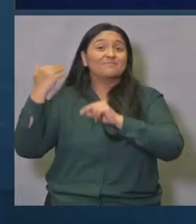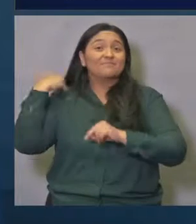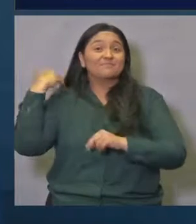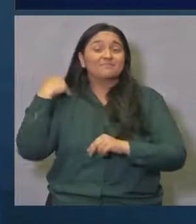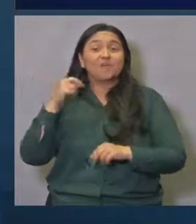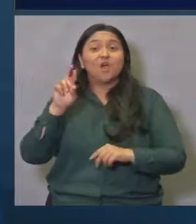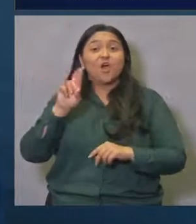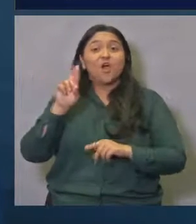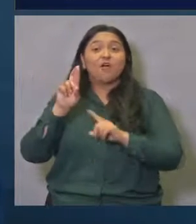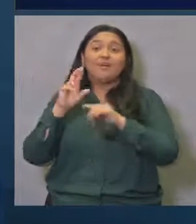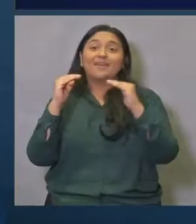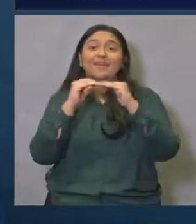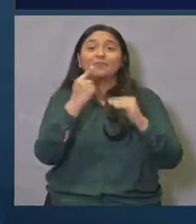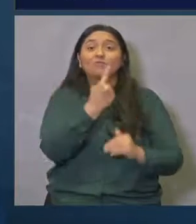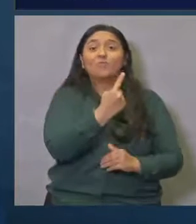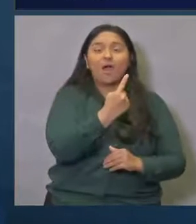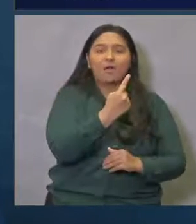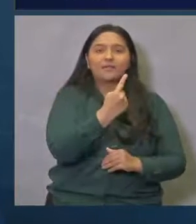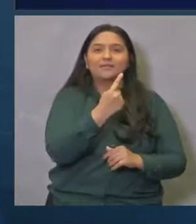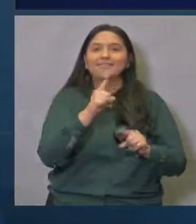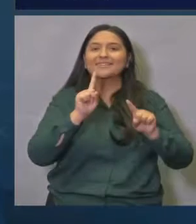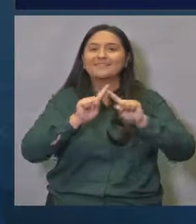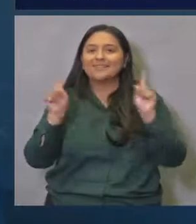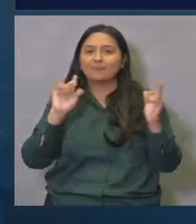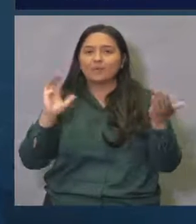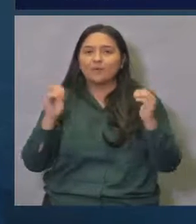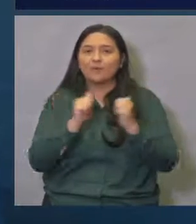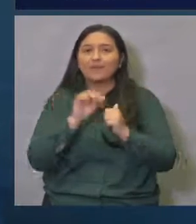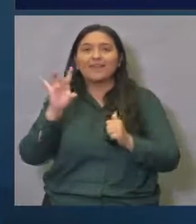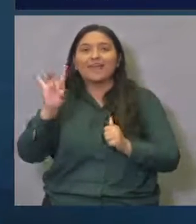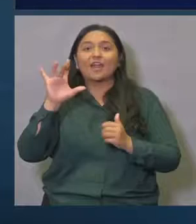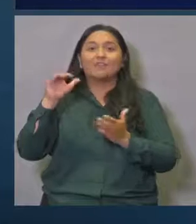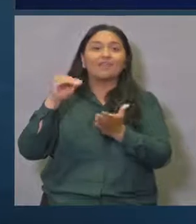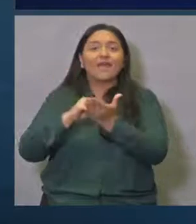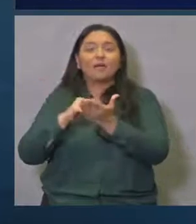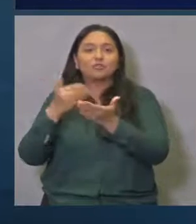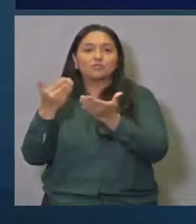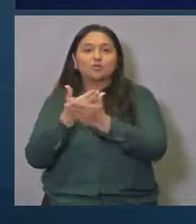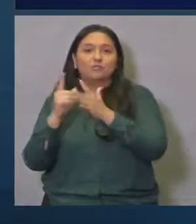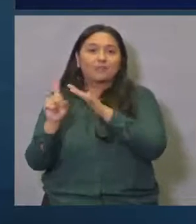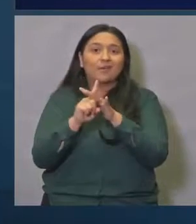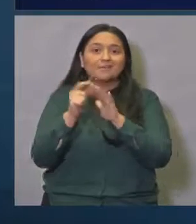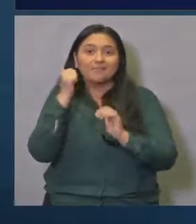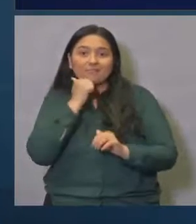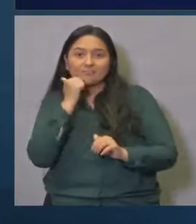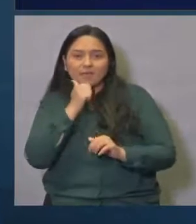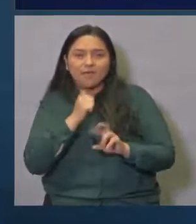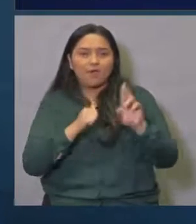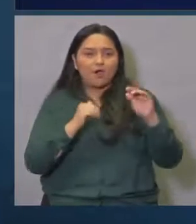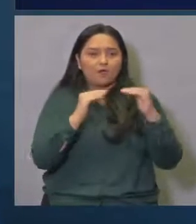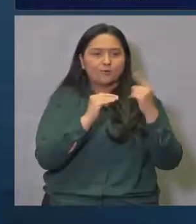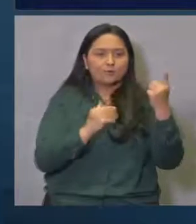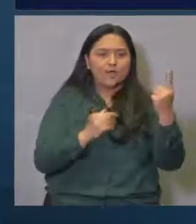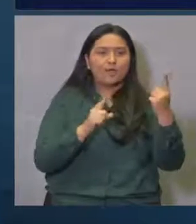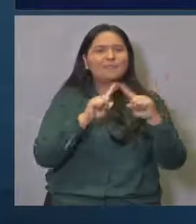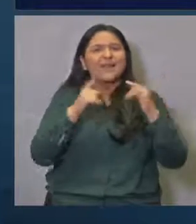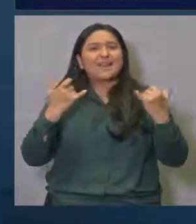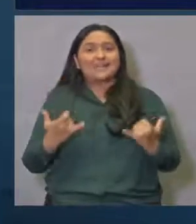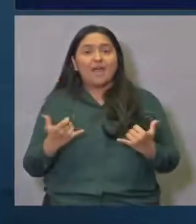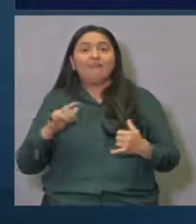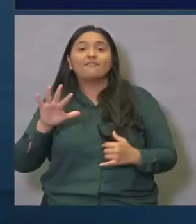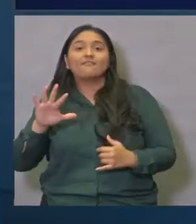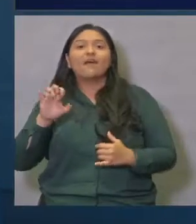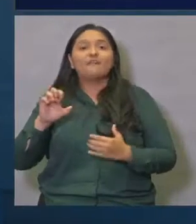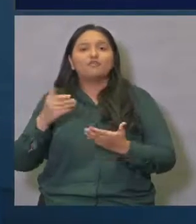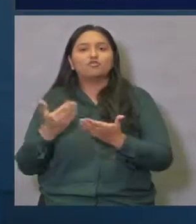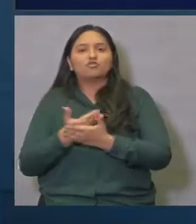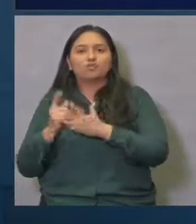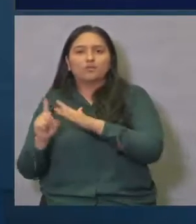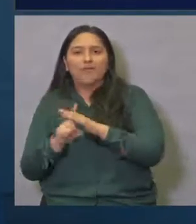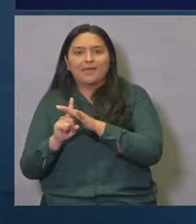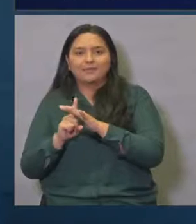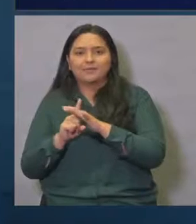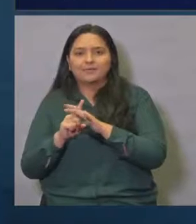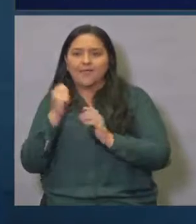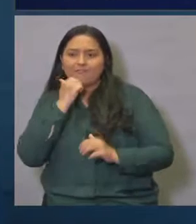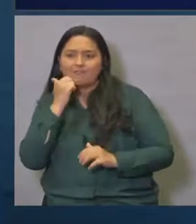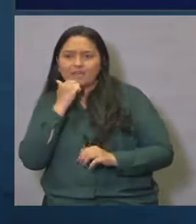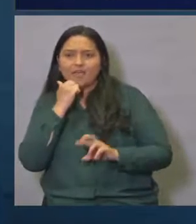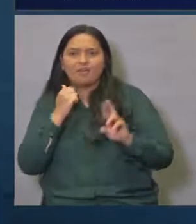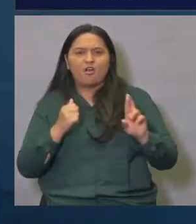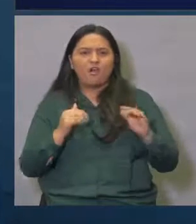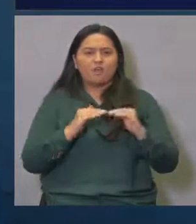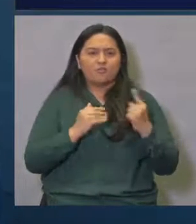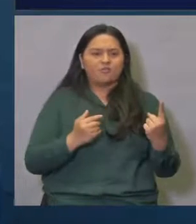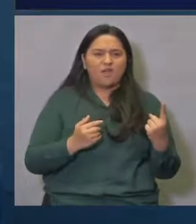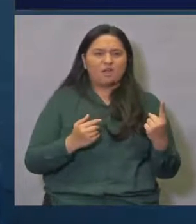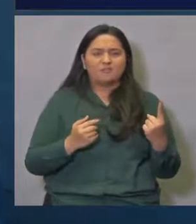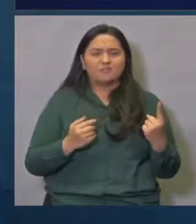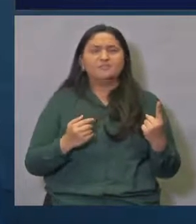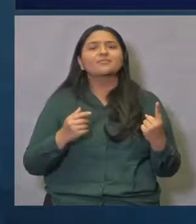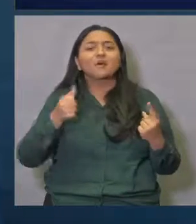SURGE, WITH AN R OF ONE,